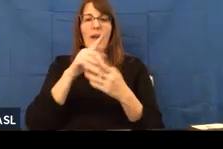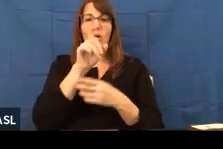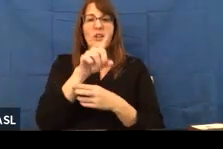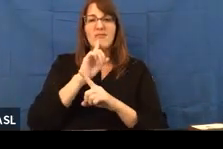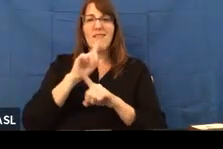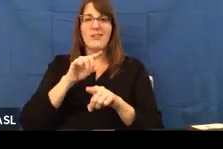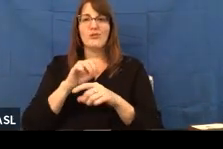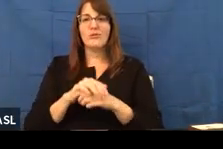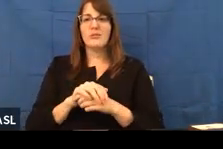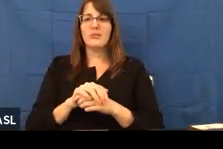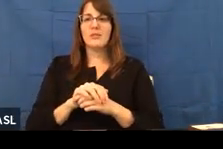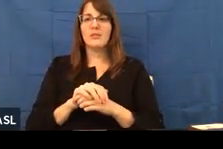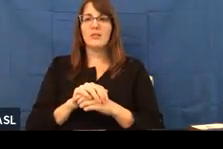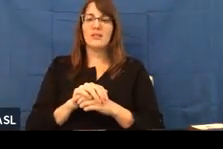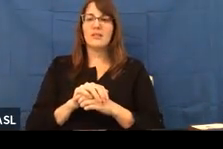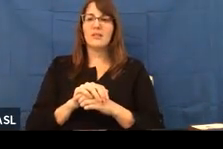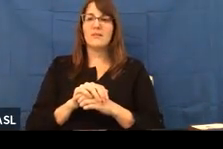Allison Frenzel : Okay, excellent. So, oh,